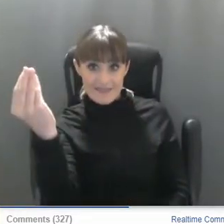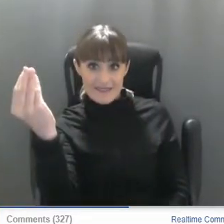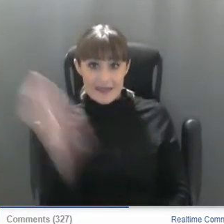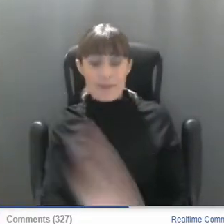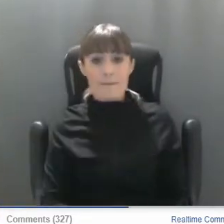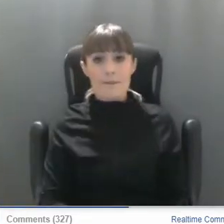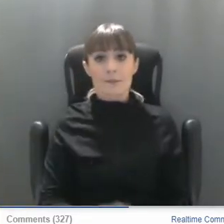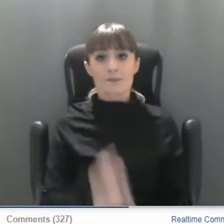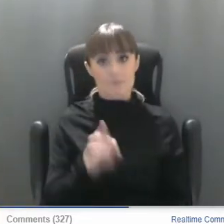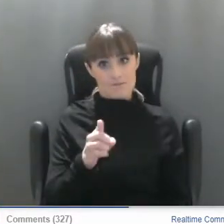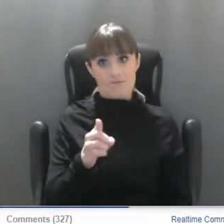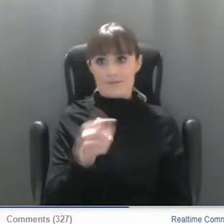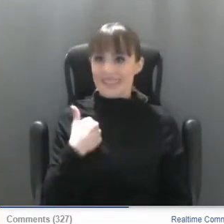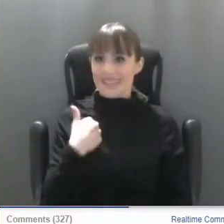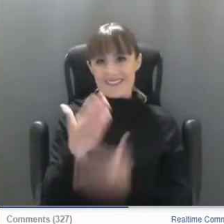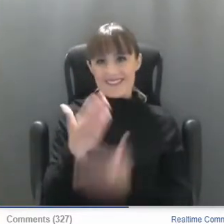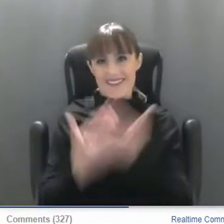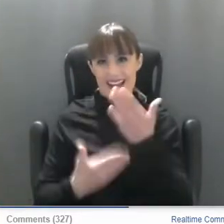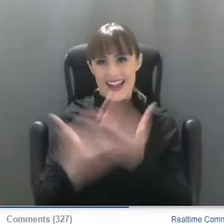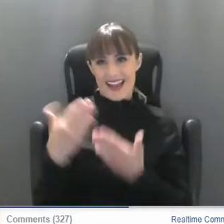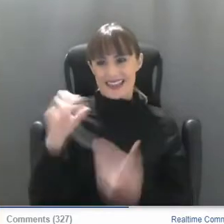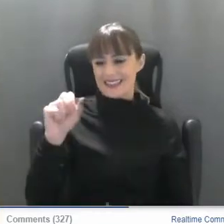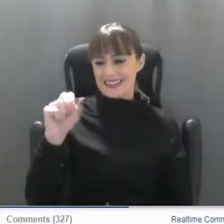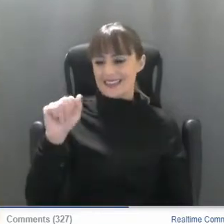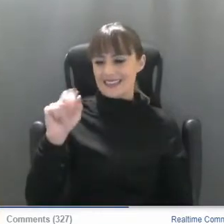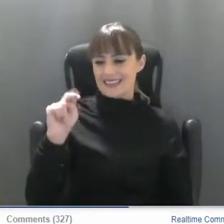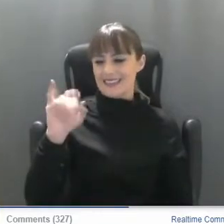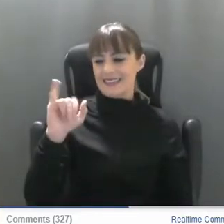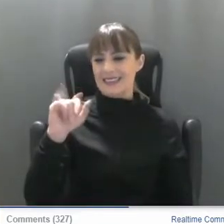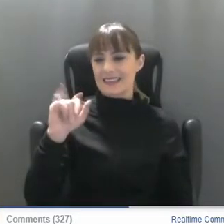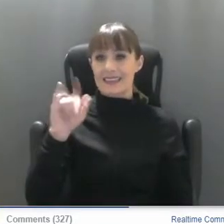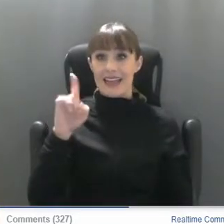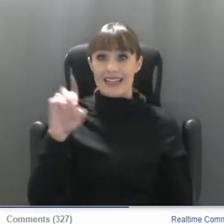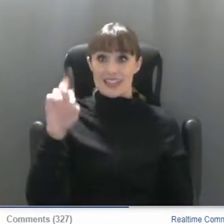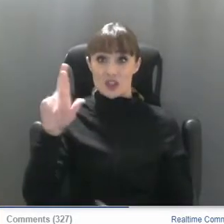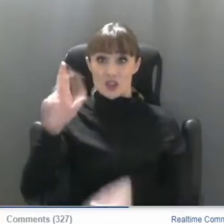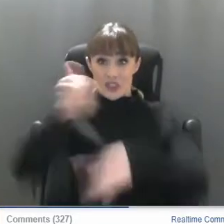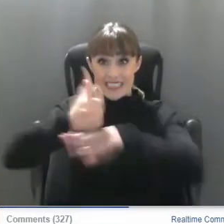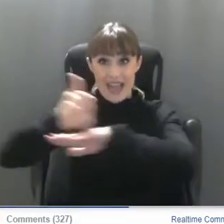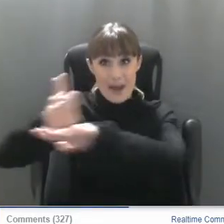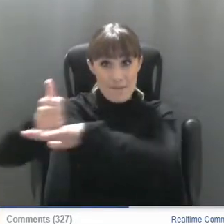may as well, right? We have hand sanitizing stations throughout. Please stay left.